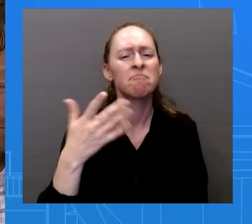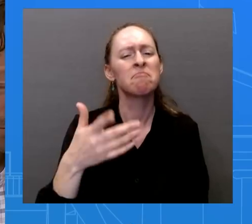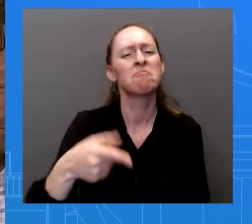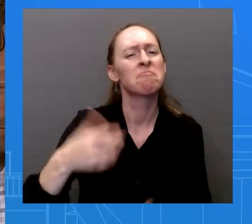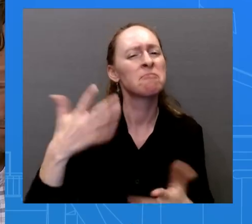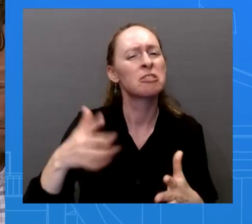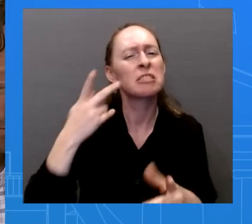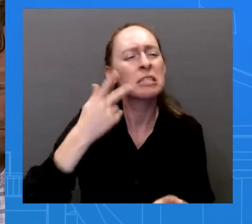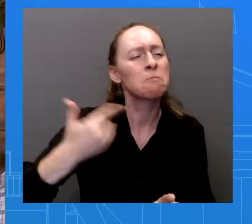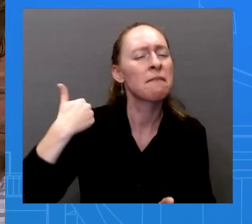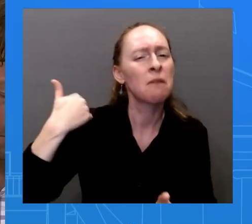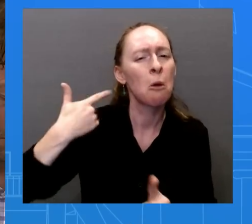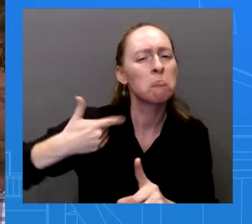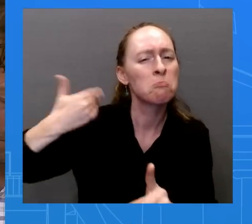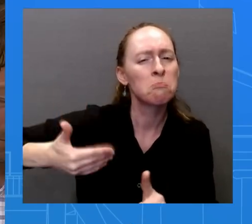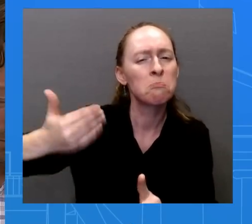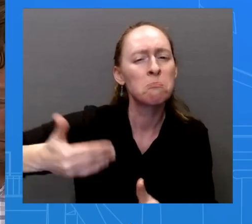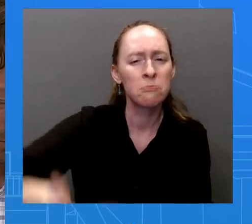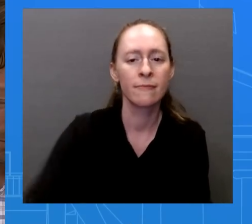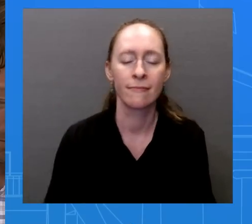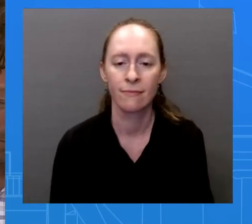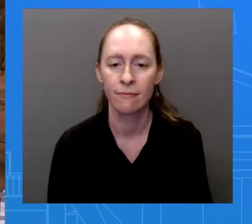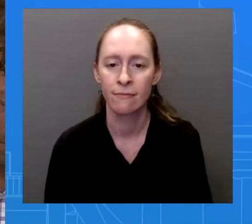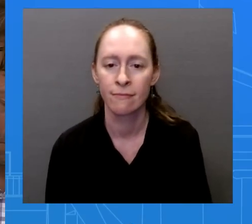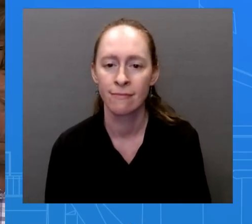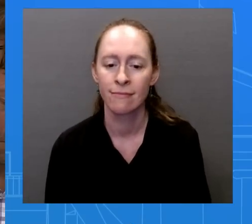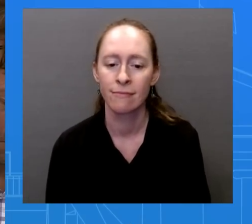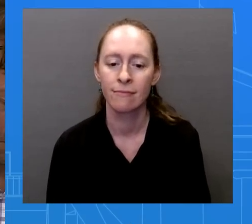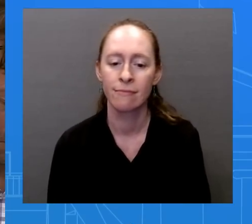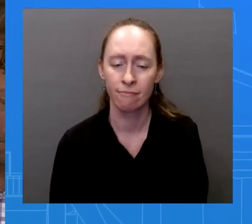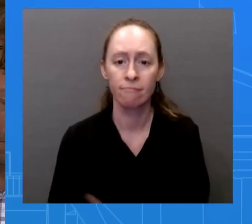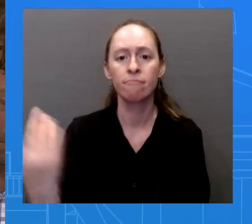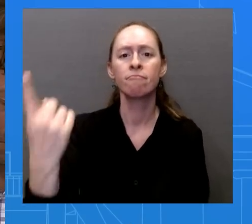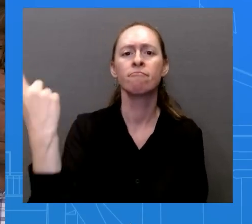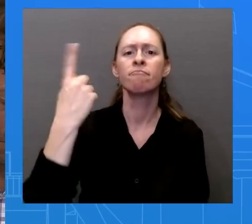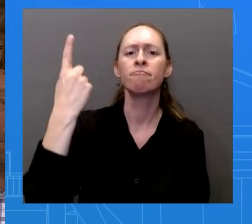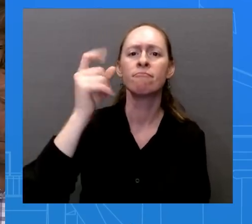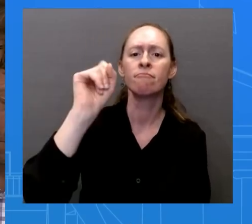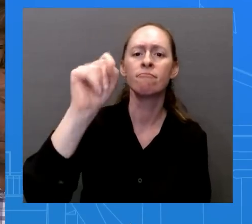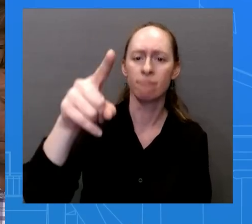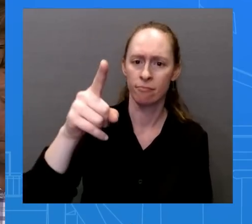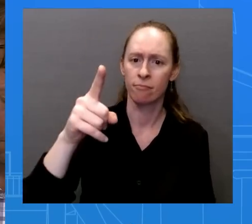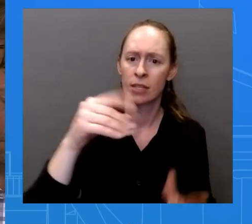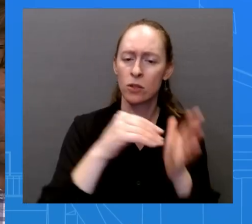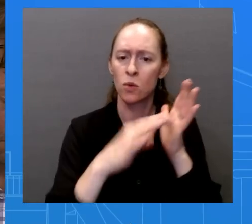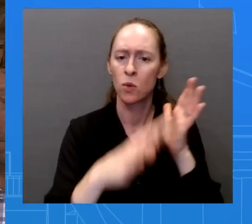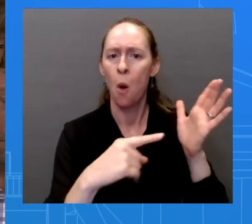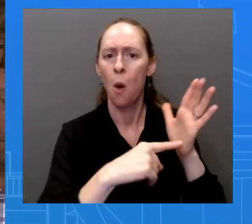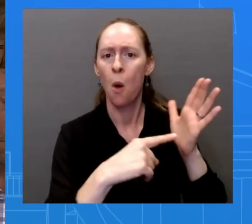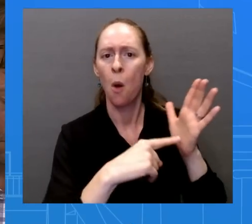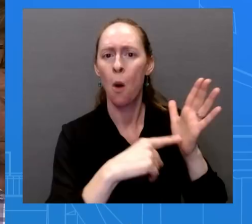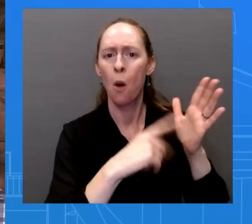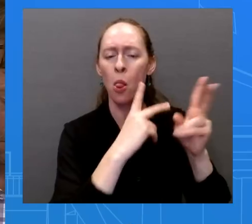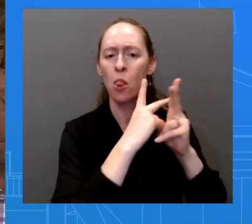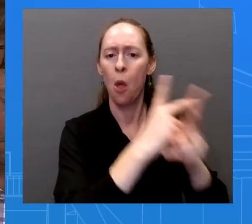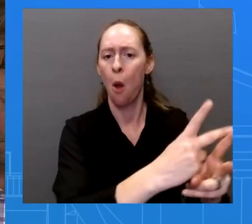I saw that the Education Department released a preview of the application for student loan debt relief.